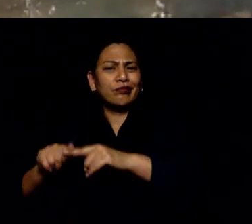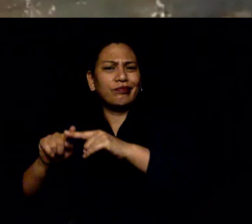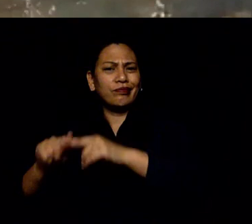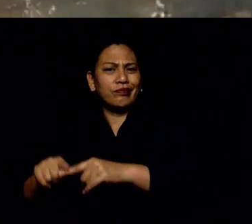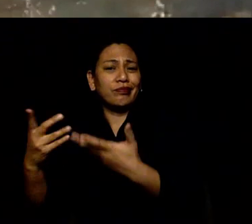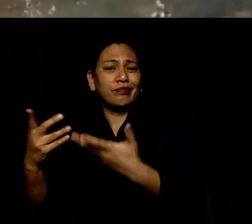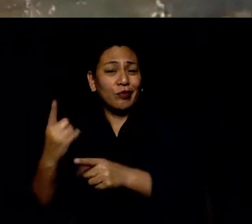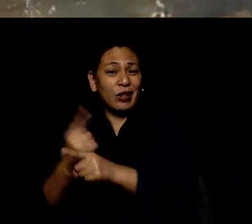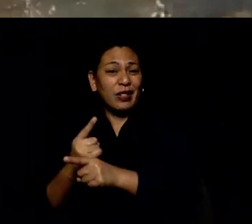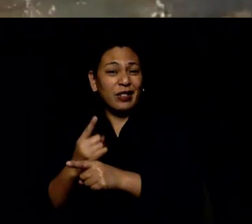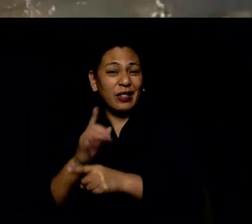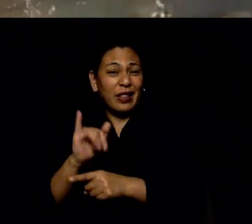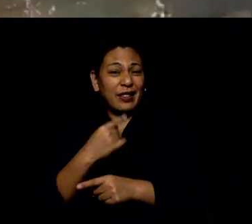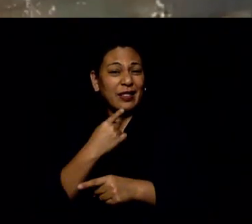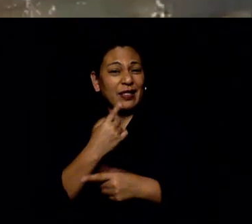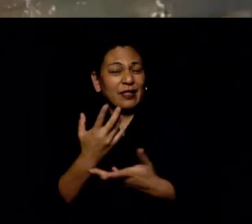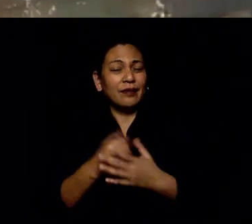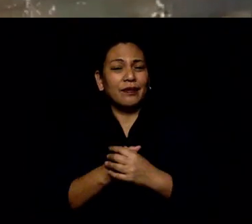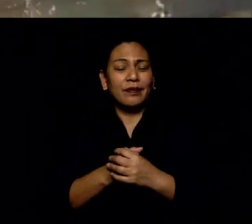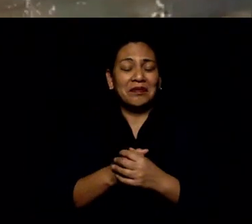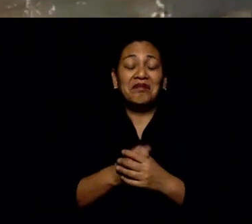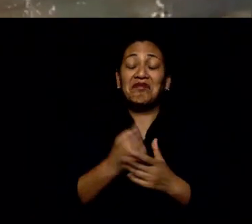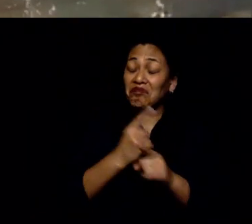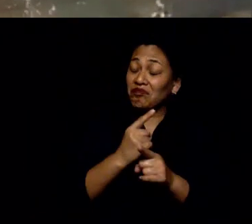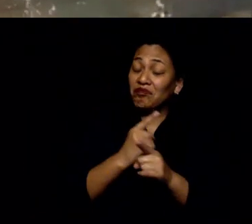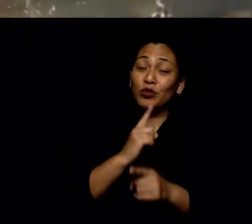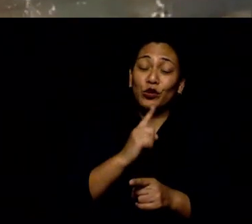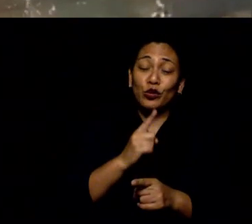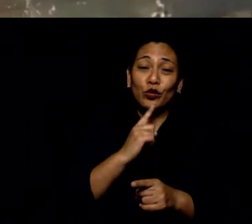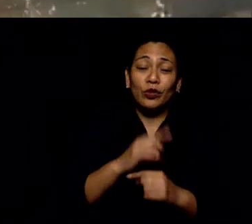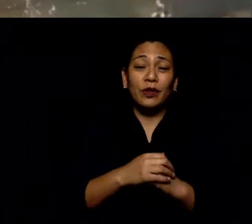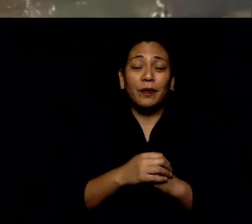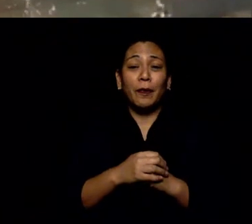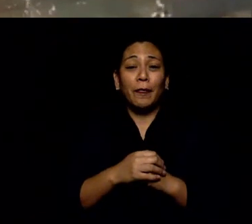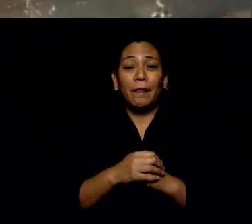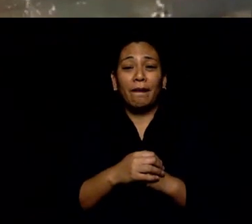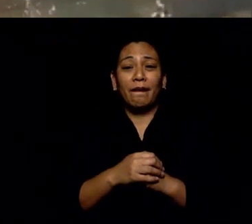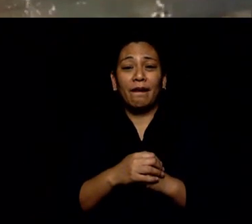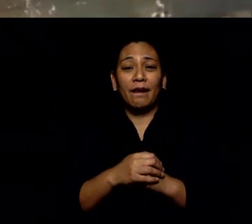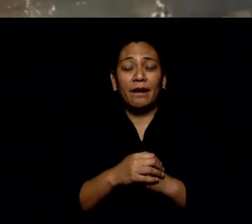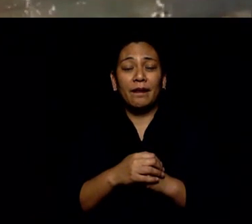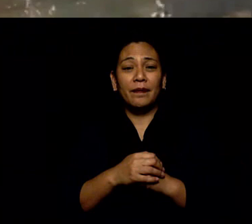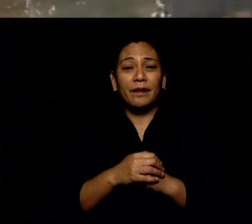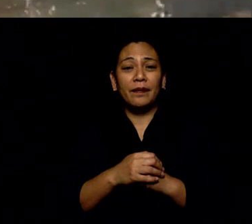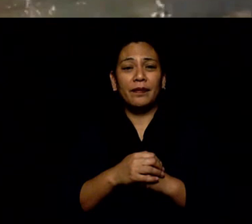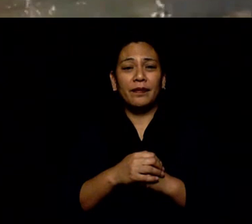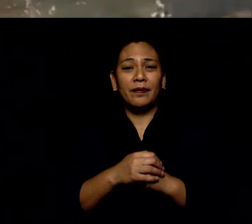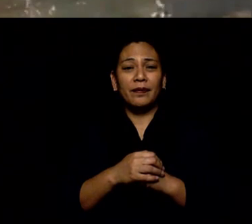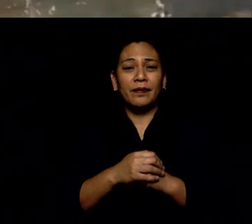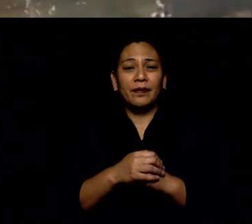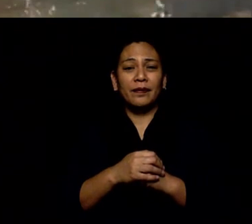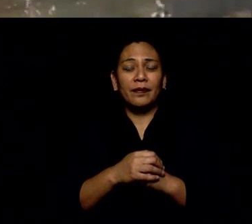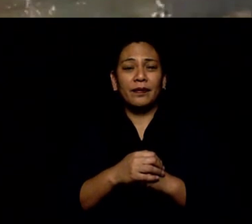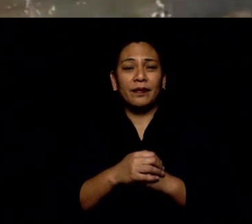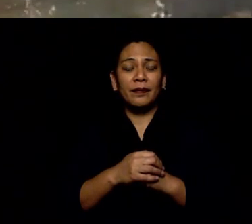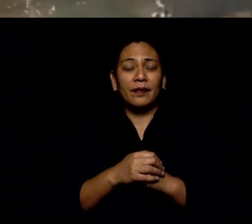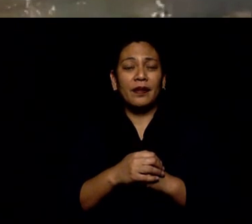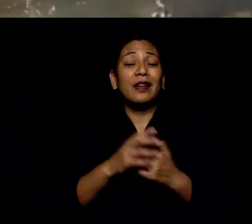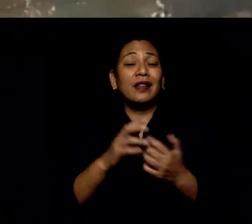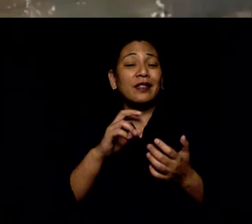Yeah, that that's very much true that, um, but the, you, you reduce, uh, say